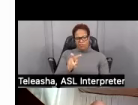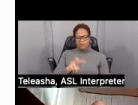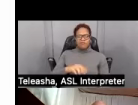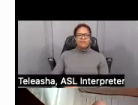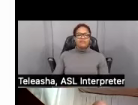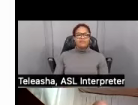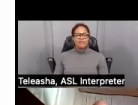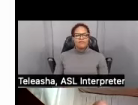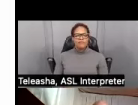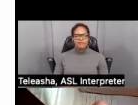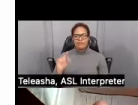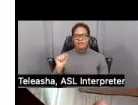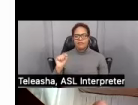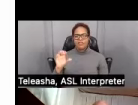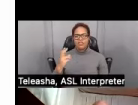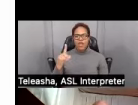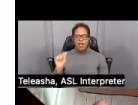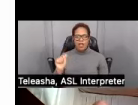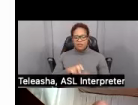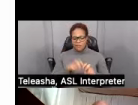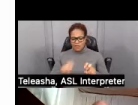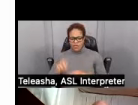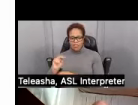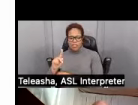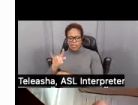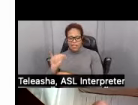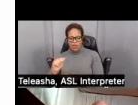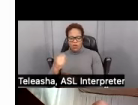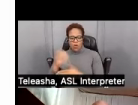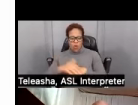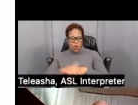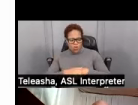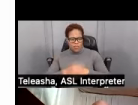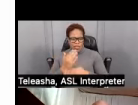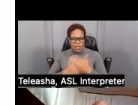T'Chaka sits beside Nakia, who holds his hand dotingly. Okoye gazes at the window.